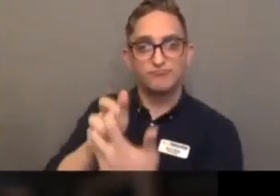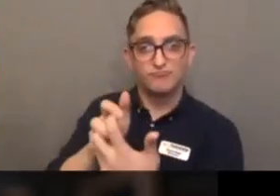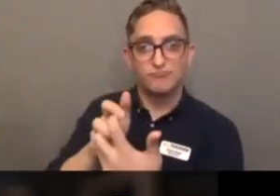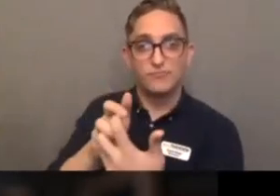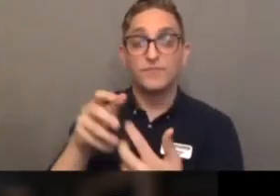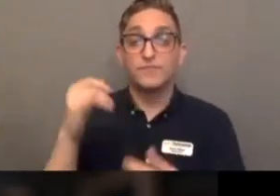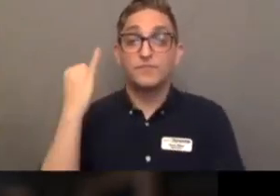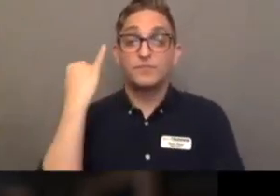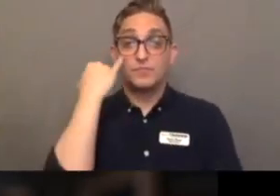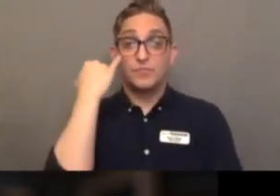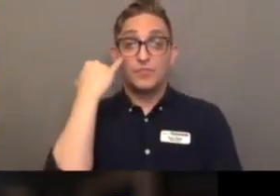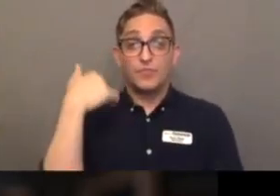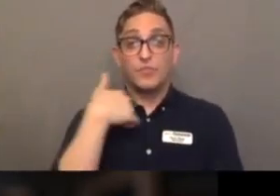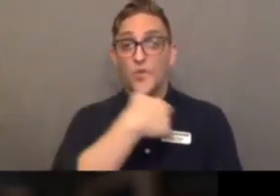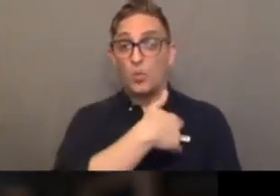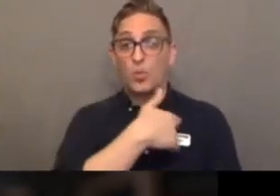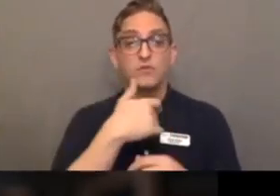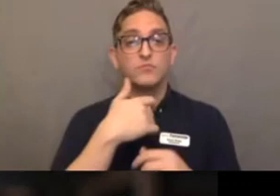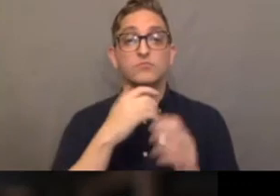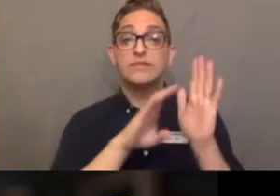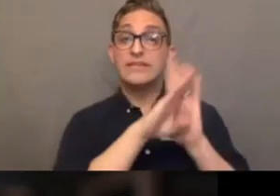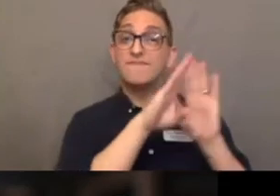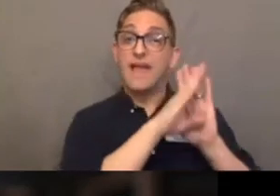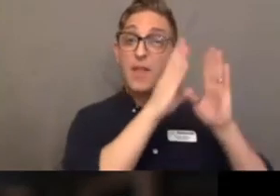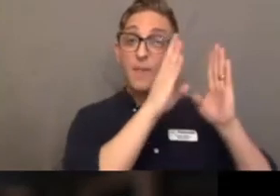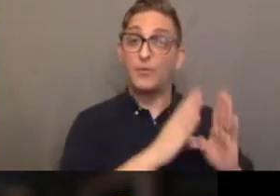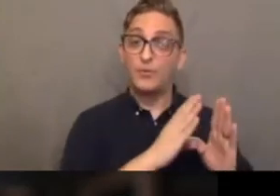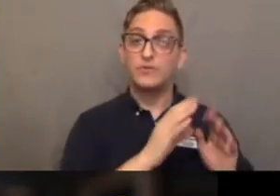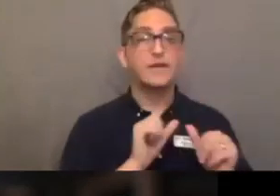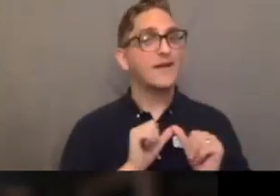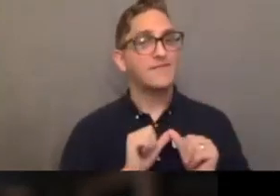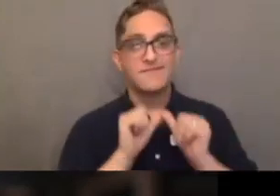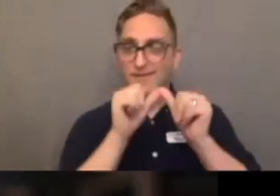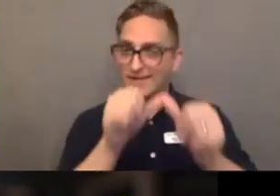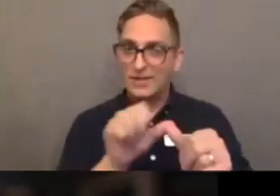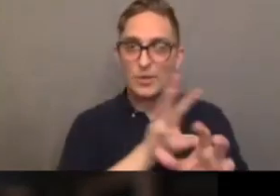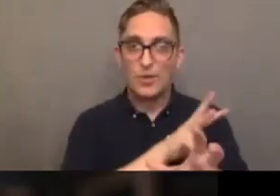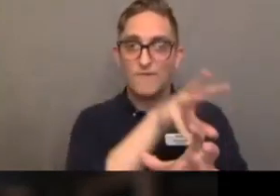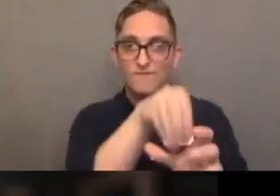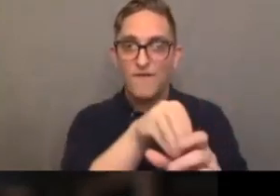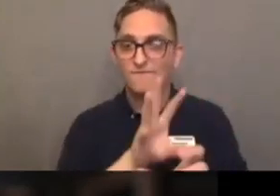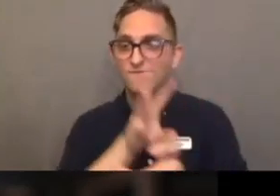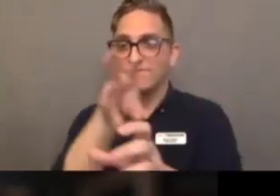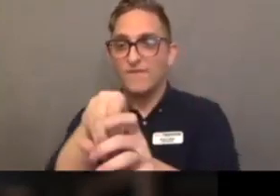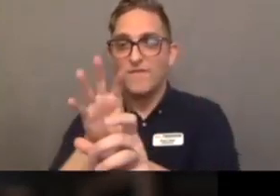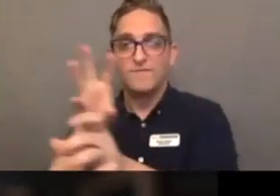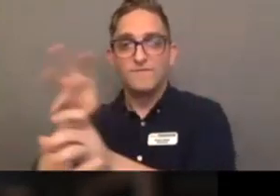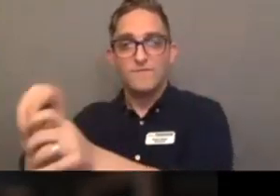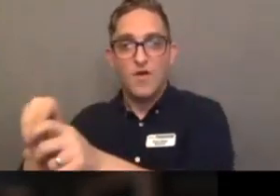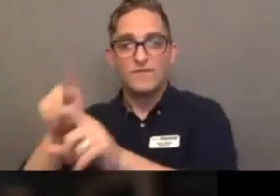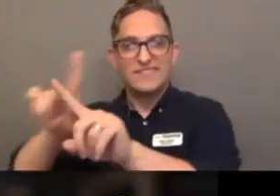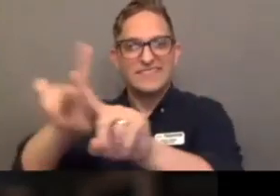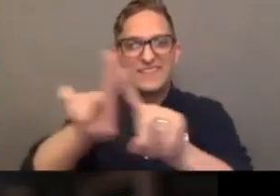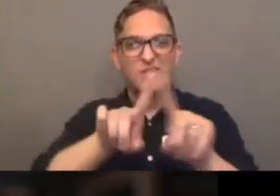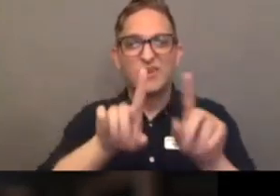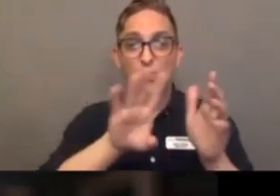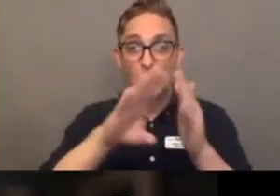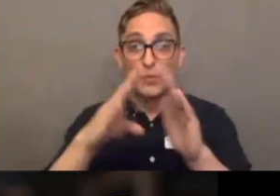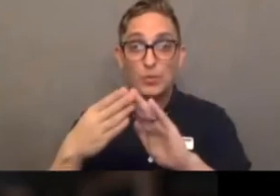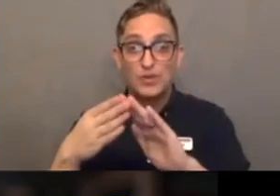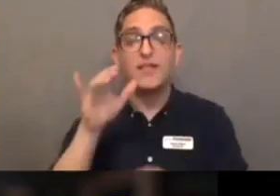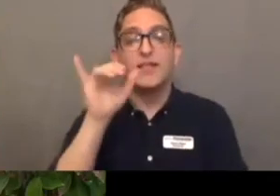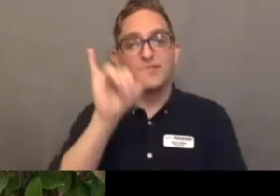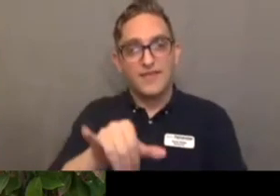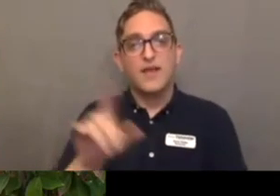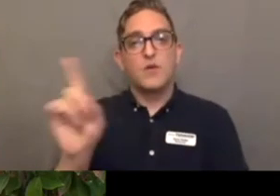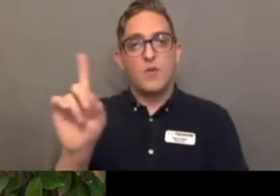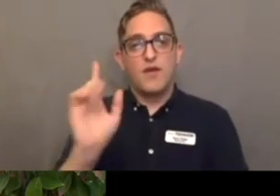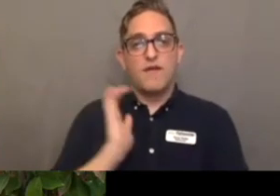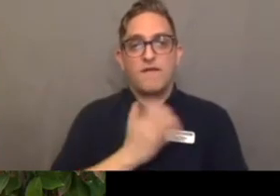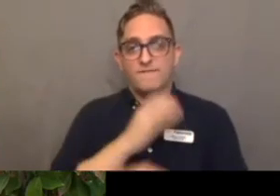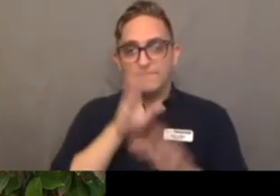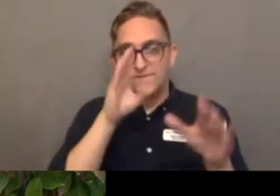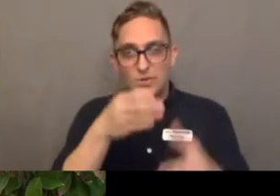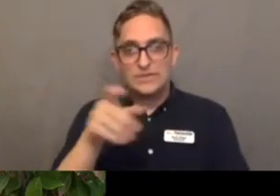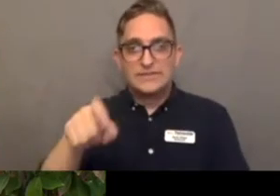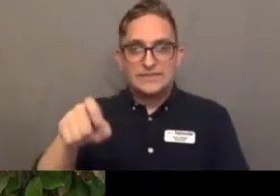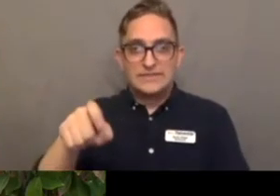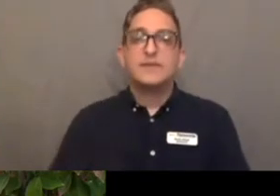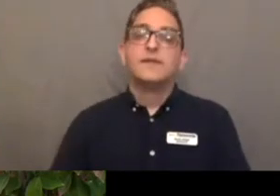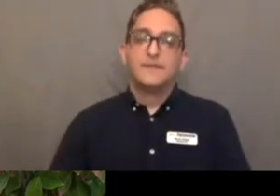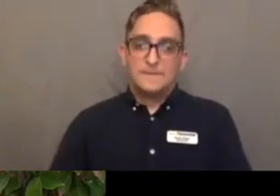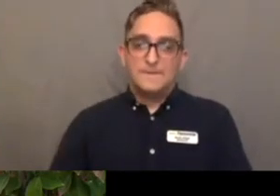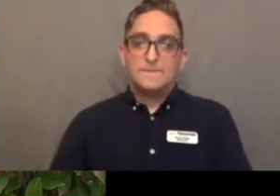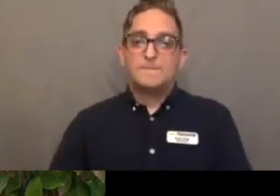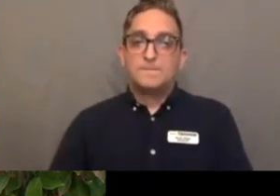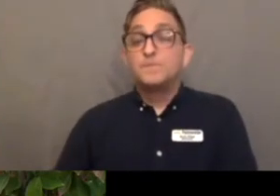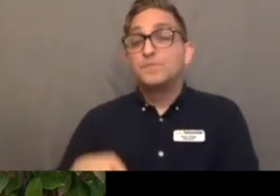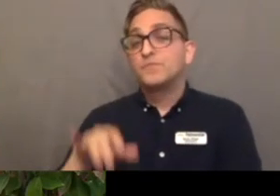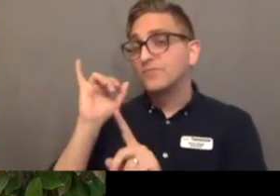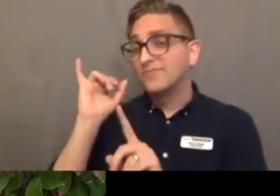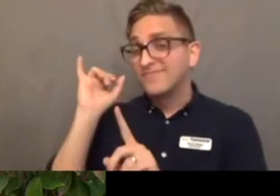of folks, that's where we need to really focus. >> And that's always going to be a prevalent